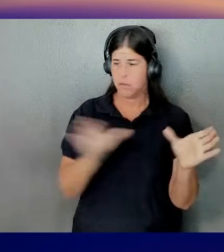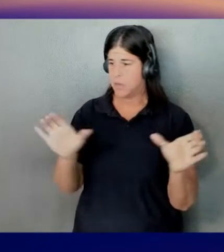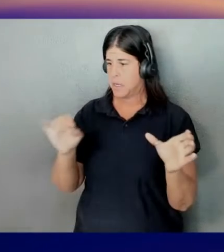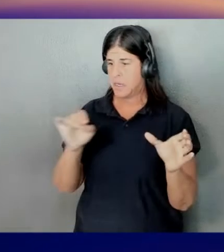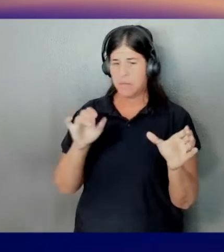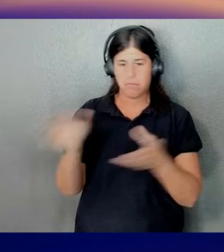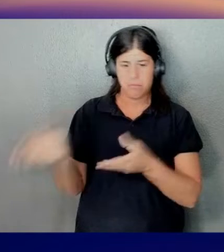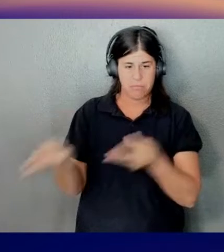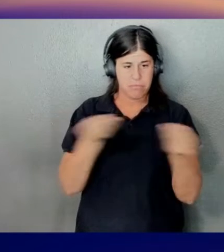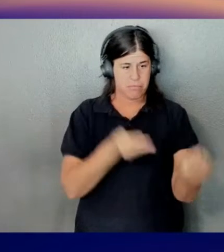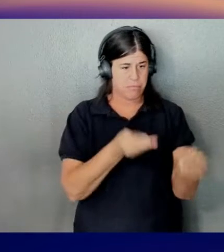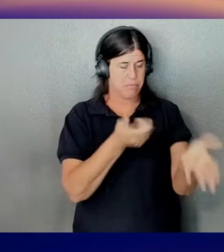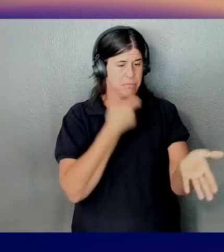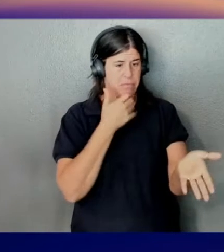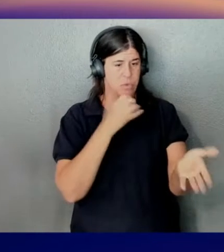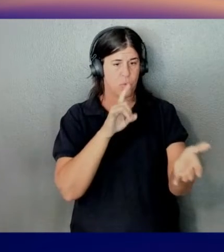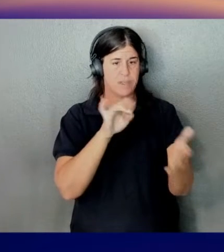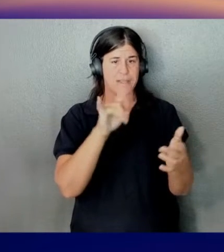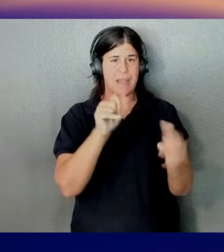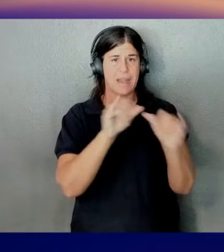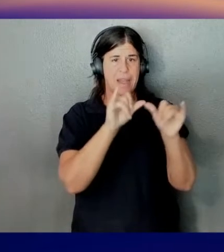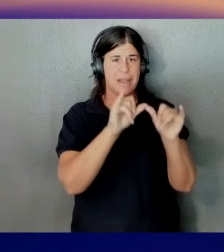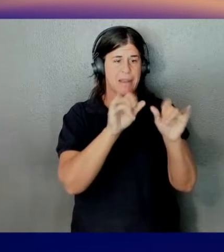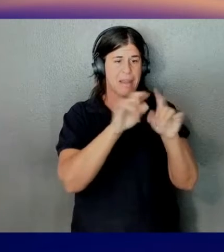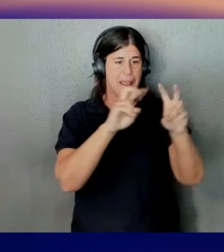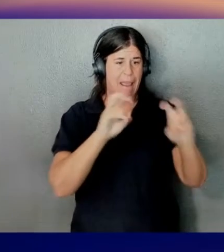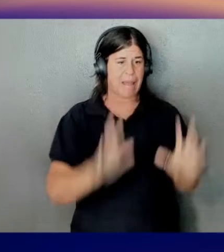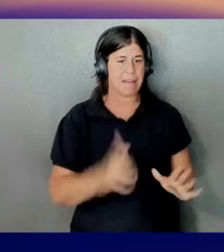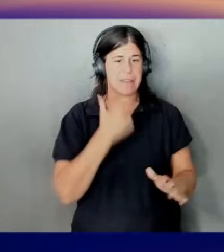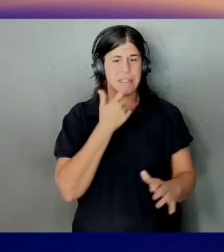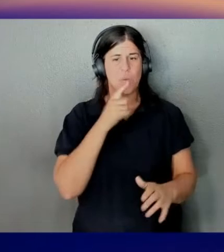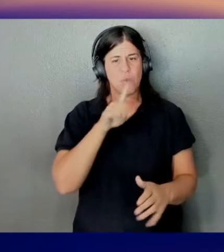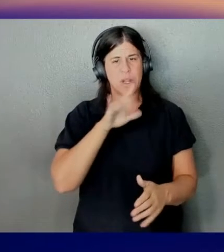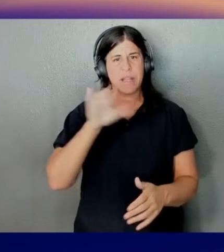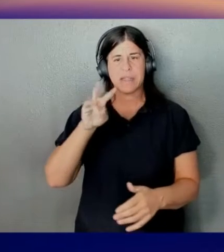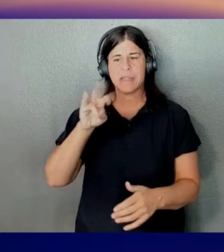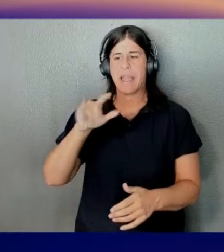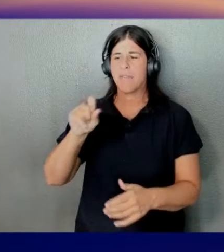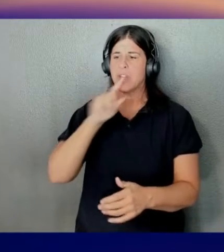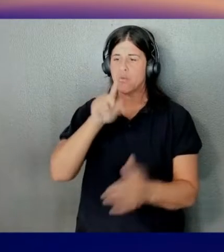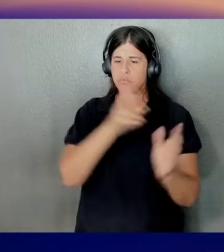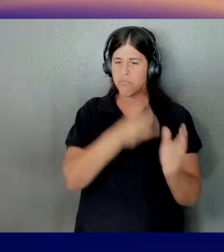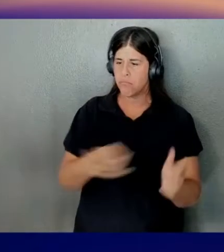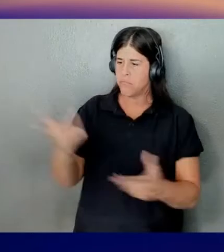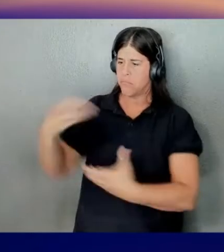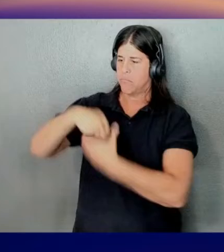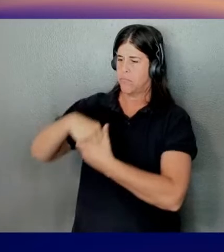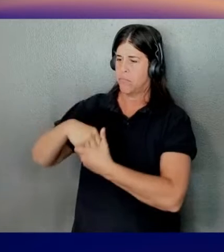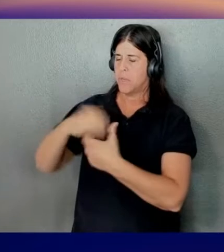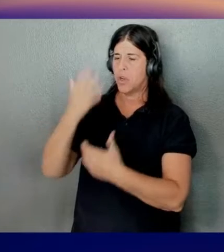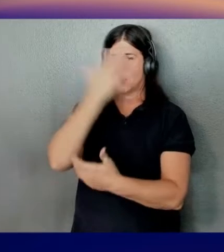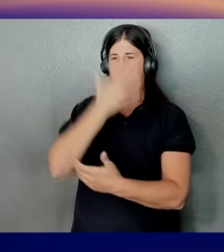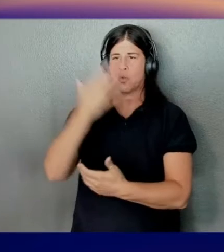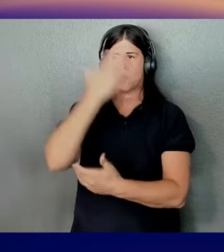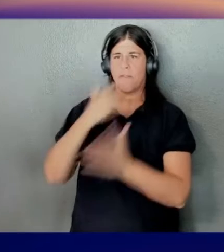and it all canvas has a nice visual interface and you can train your models build your models, deploy your model,